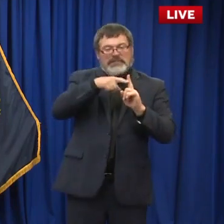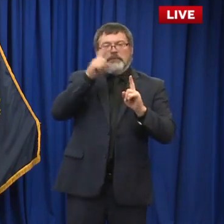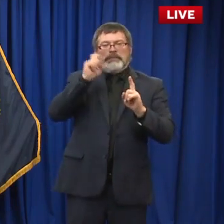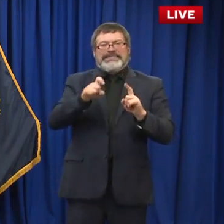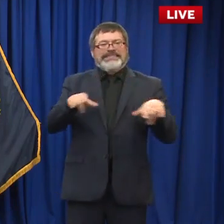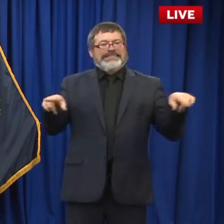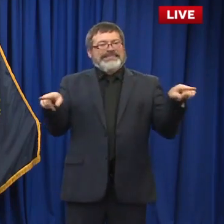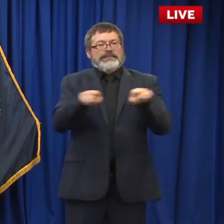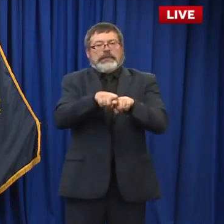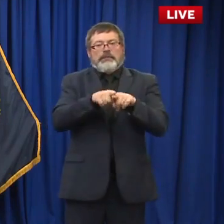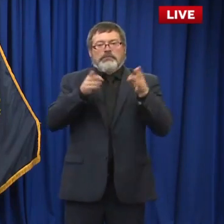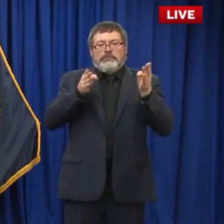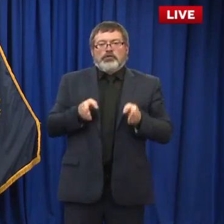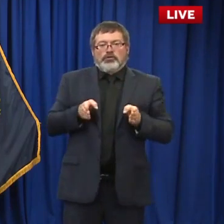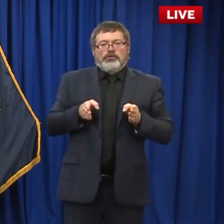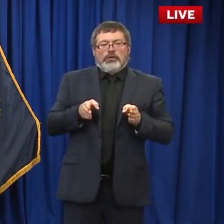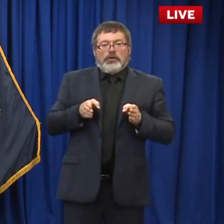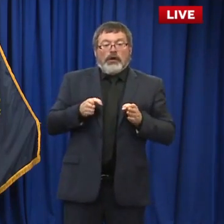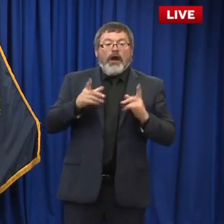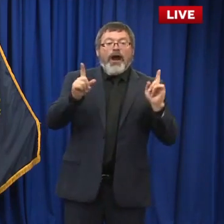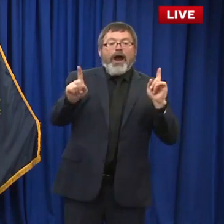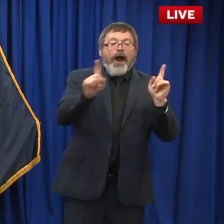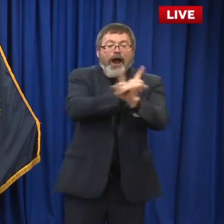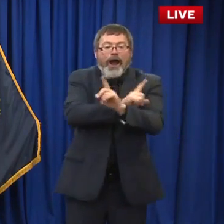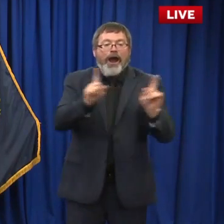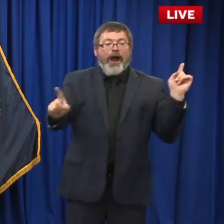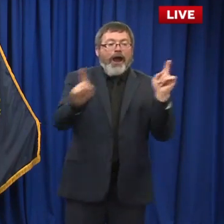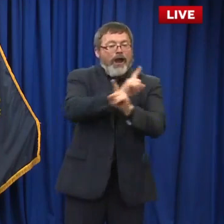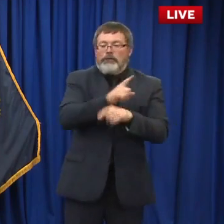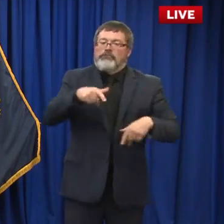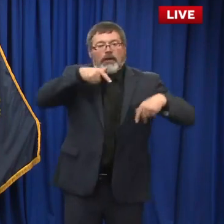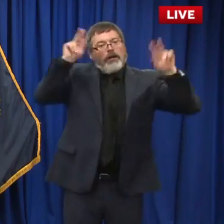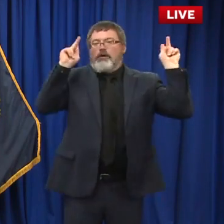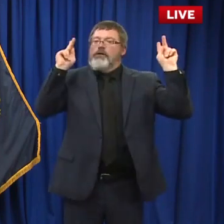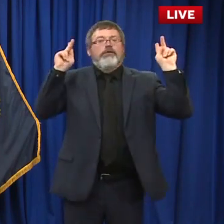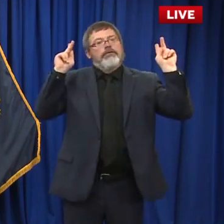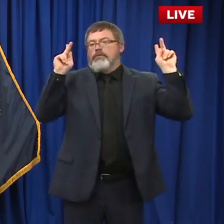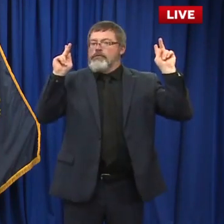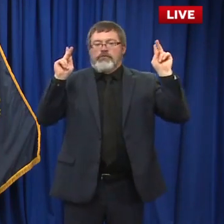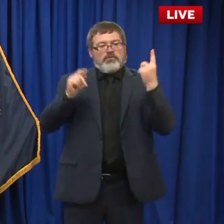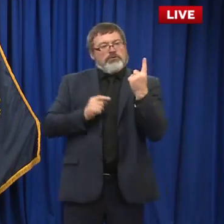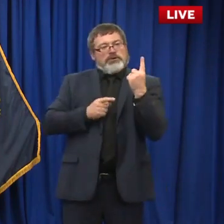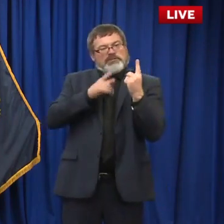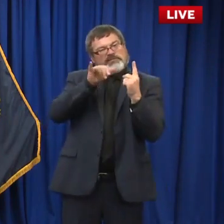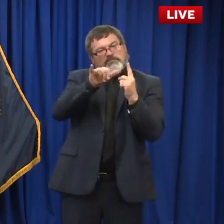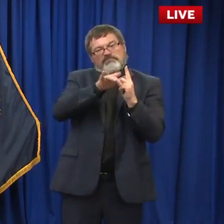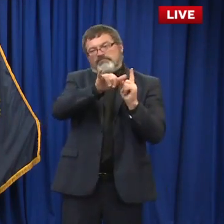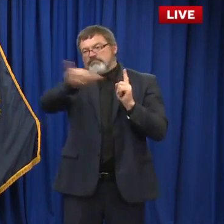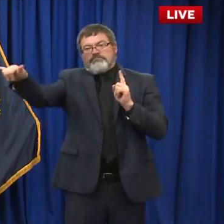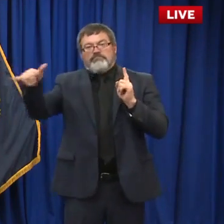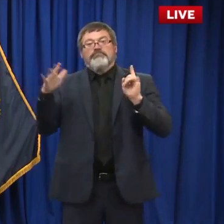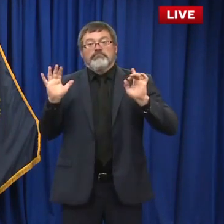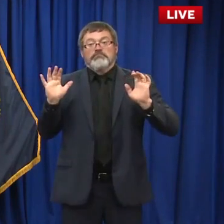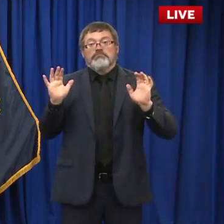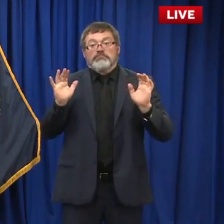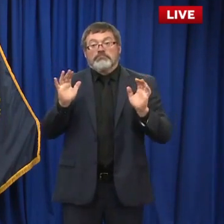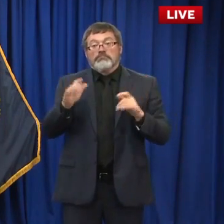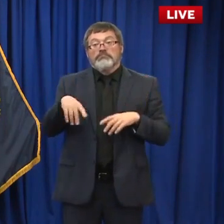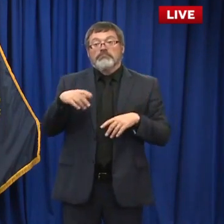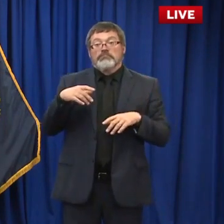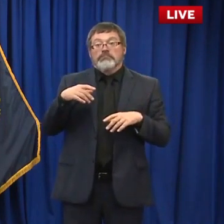NOW, EVERY HOSPITAL DEPENDING ON WHAT'S GOING ON IN THE COMMUNITY, HAS THE ABILITY TO EXPAND THAT PROGRAM, AND ALLOW FOR MORE VISITATION.